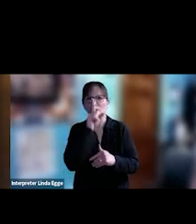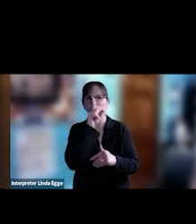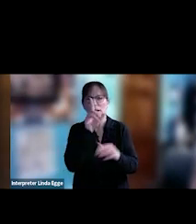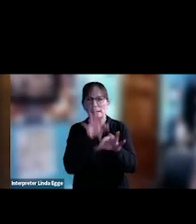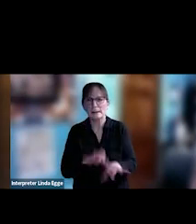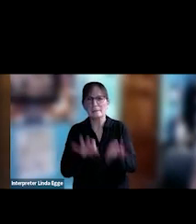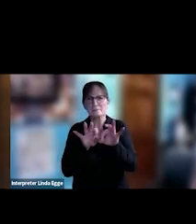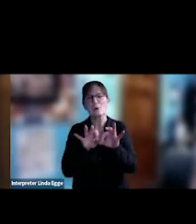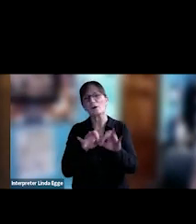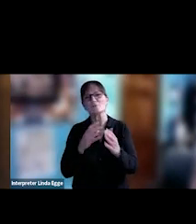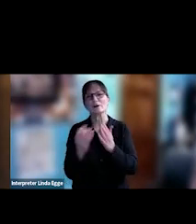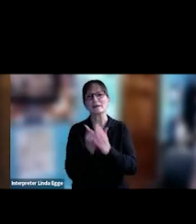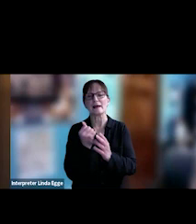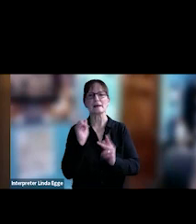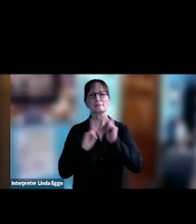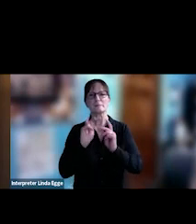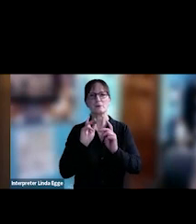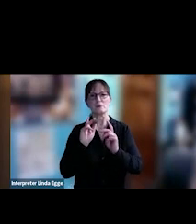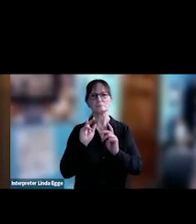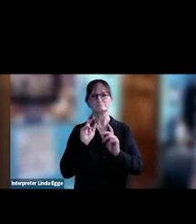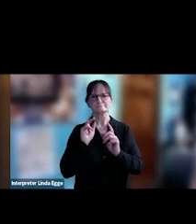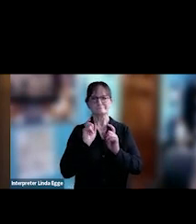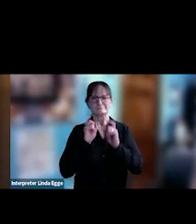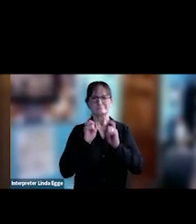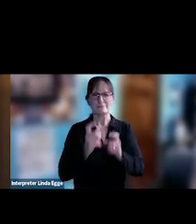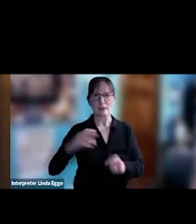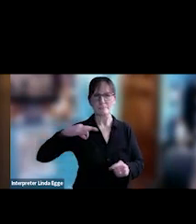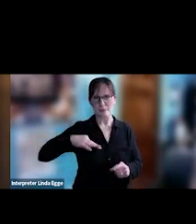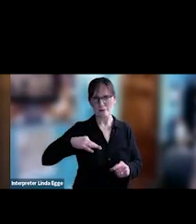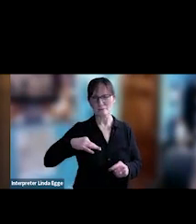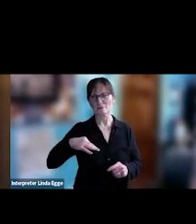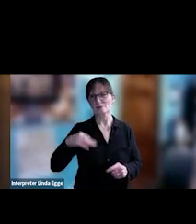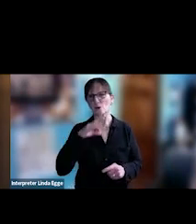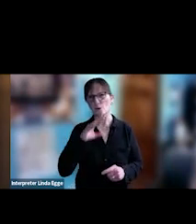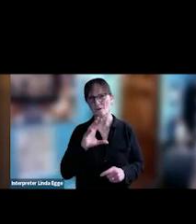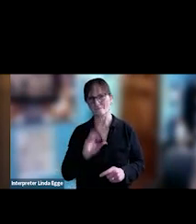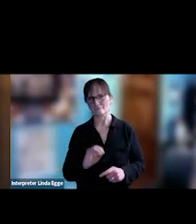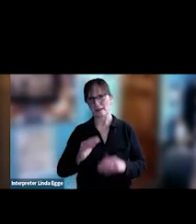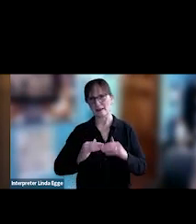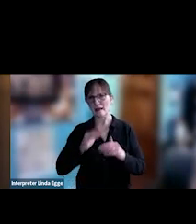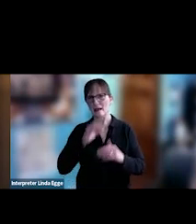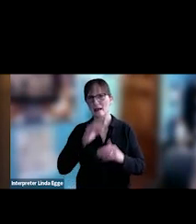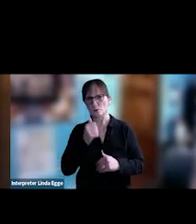for getting people awarded benefits who are 50 and older and who don't meet or equal a listing.